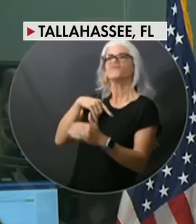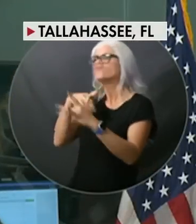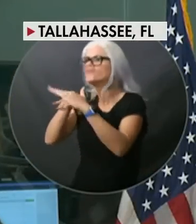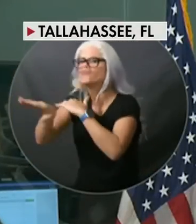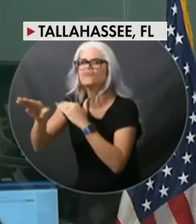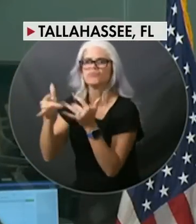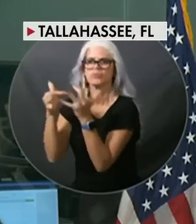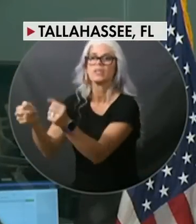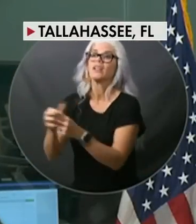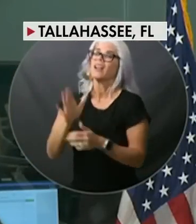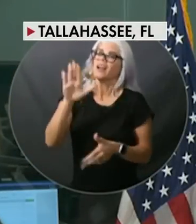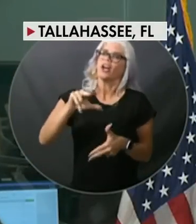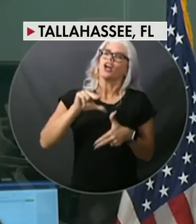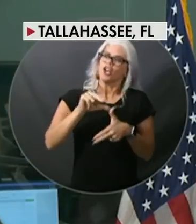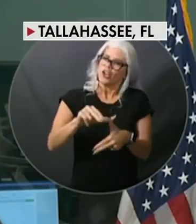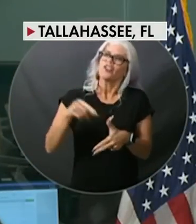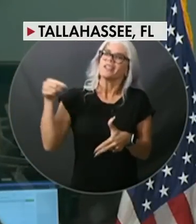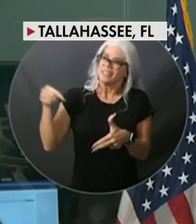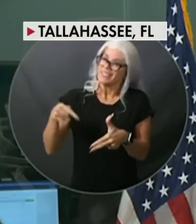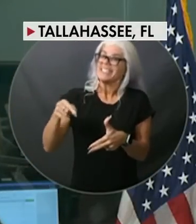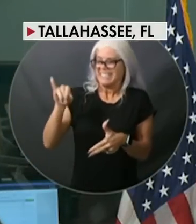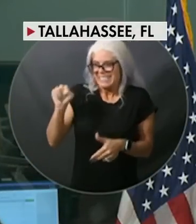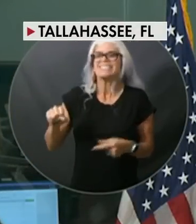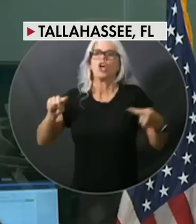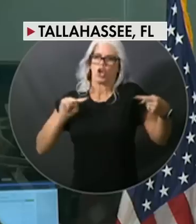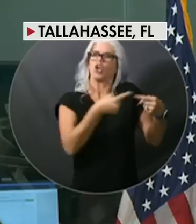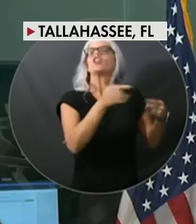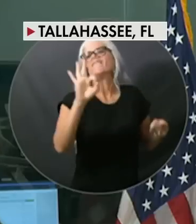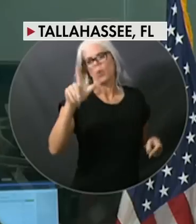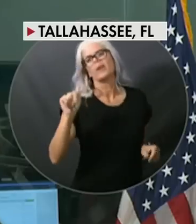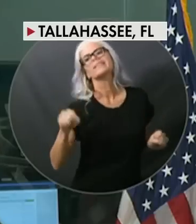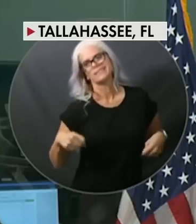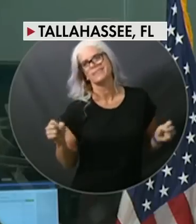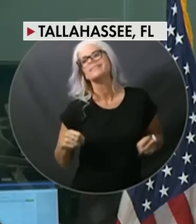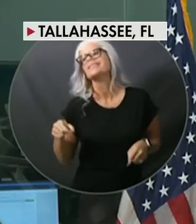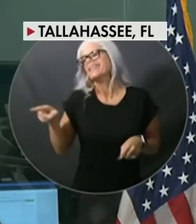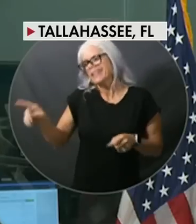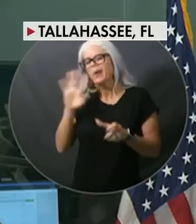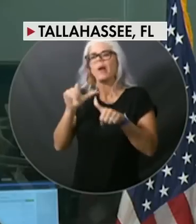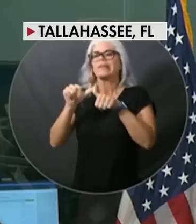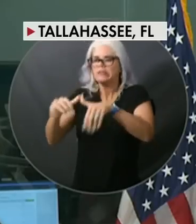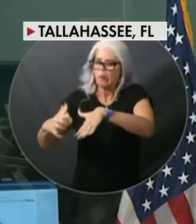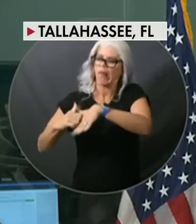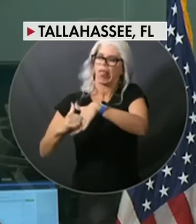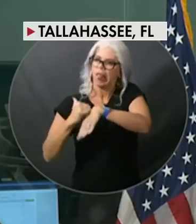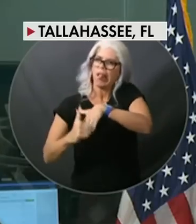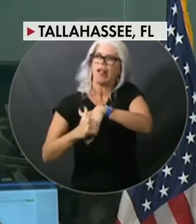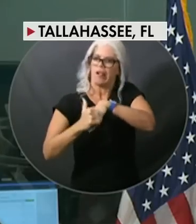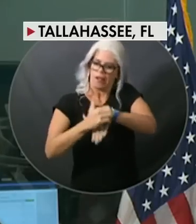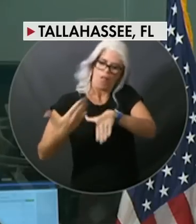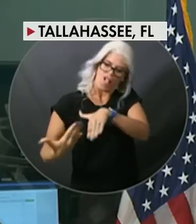THE STORM IS DOING A NUMBER ON THE STATE OF FLORIDA.